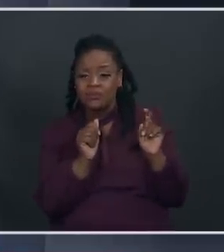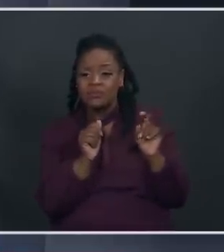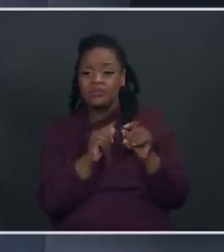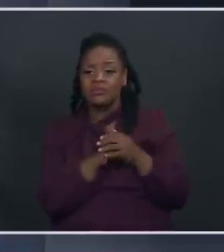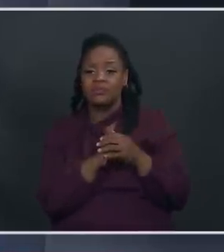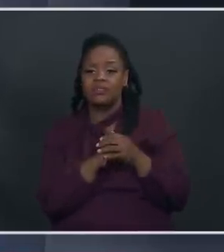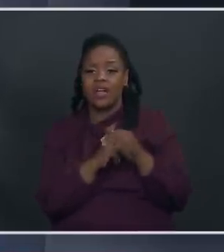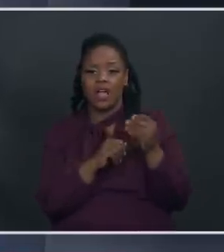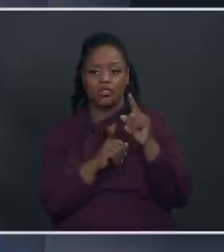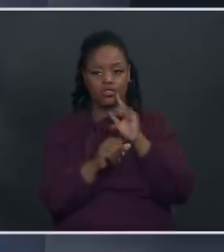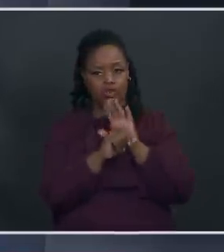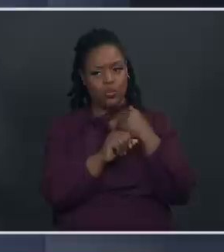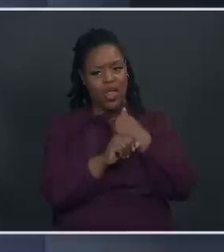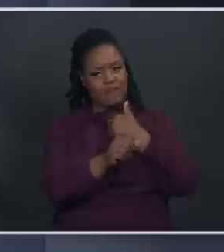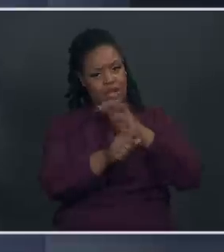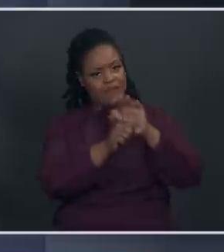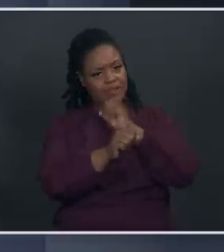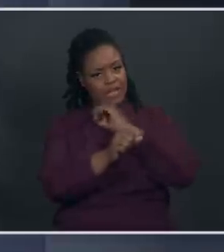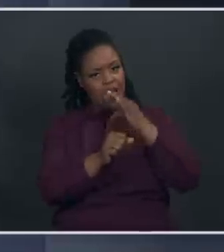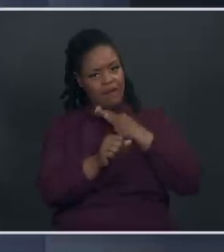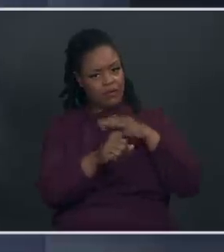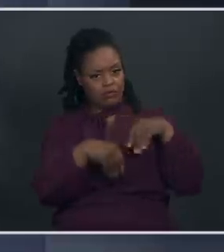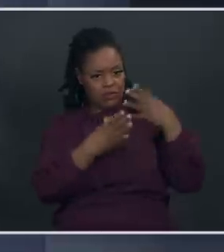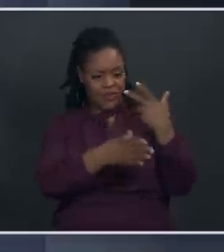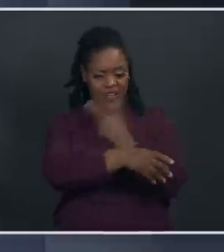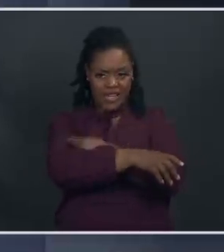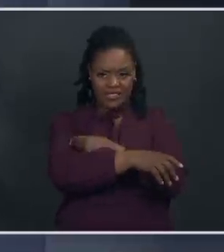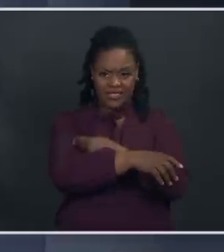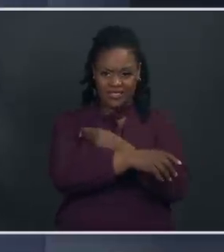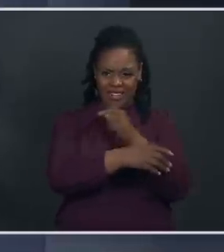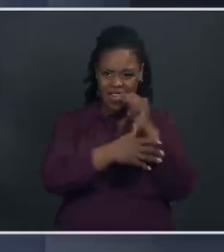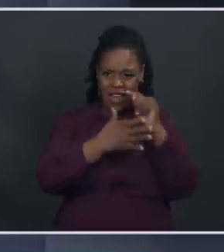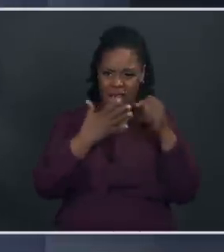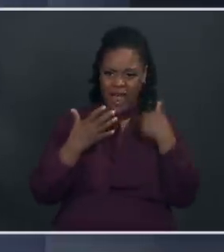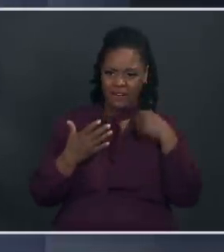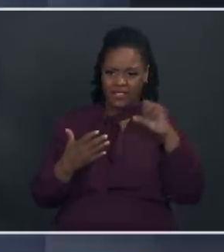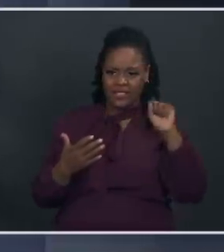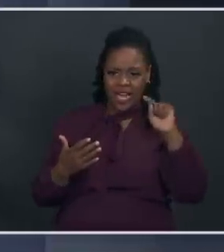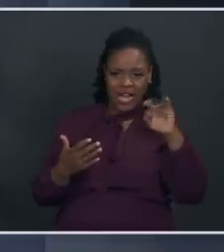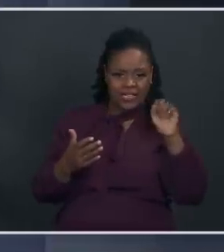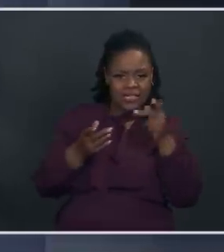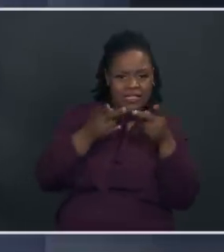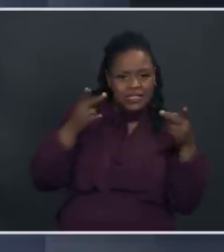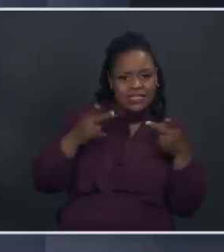we have vaccine sites, et cetera, available. So I have not heard from our team plans